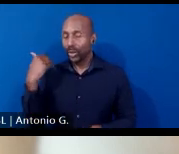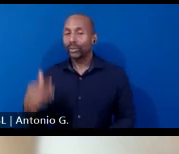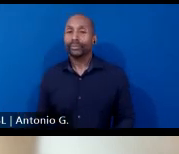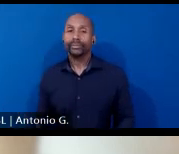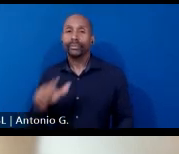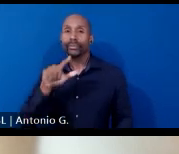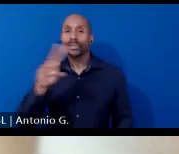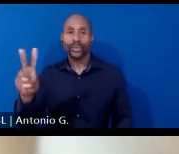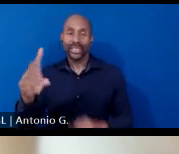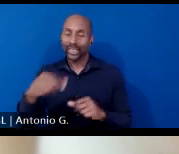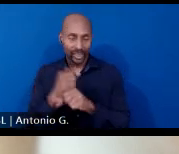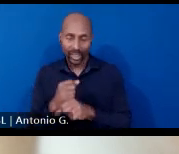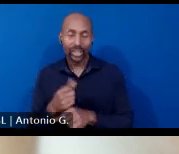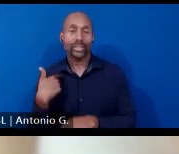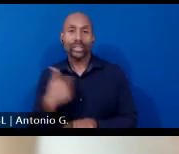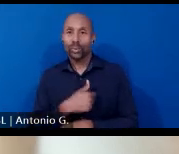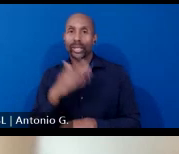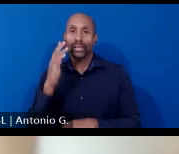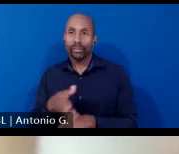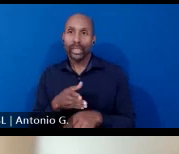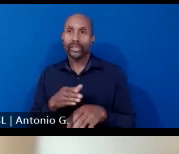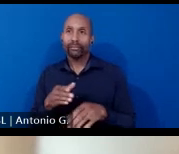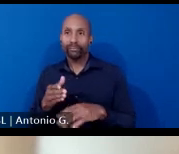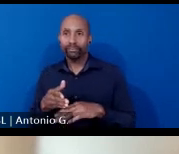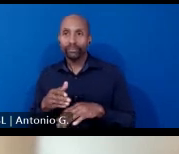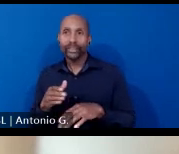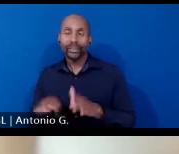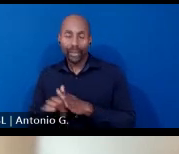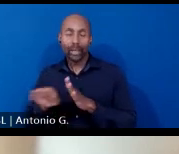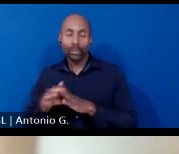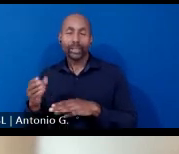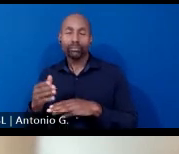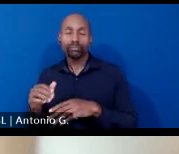and then with our national network of partners, you know,